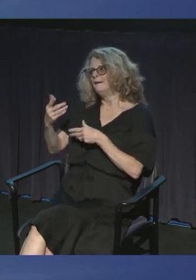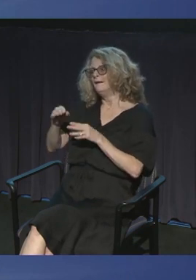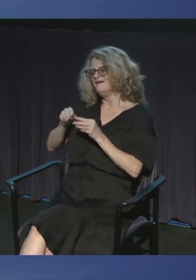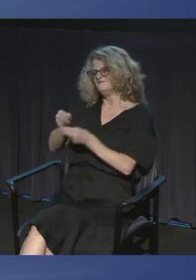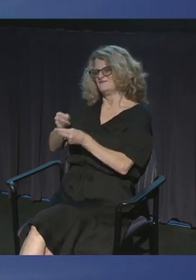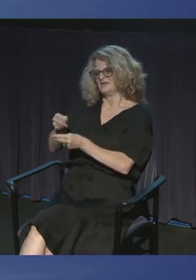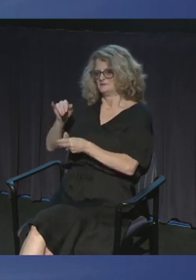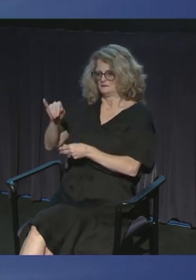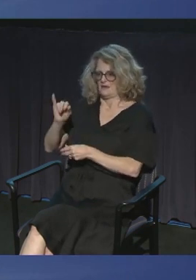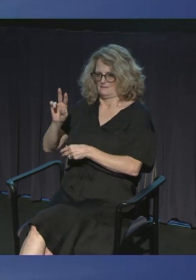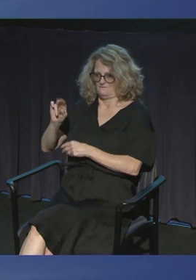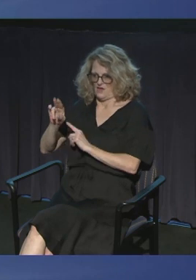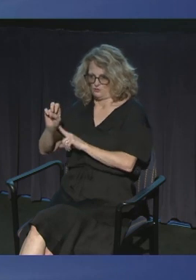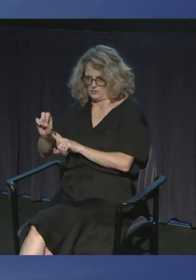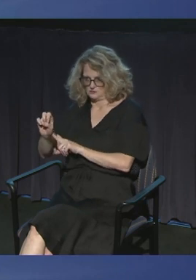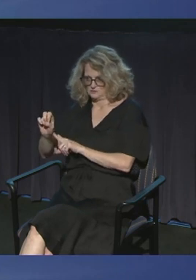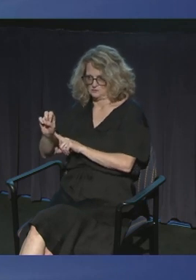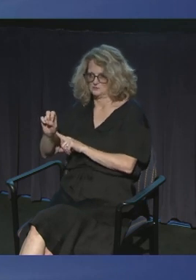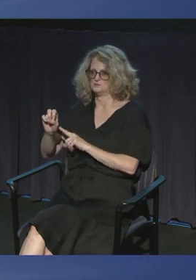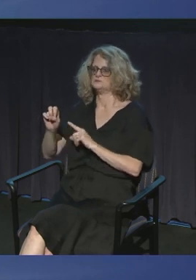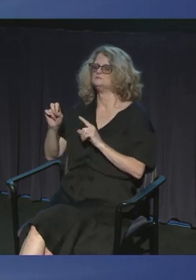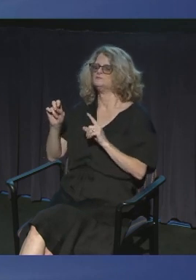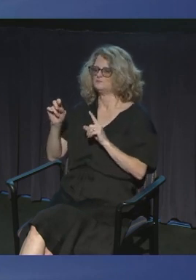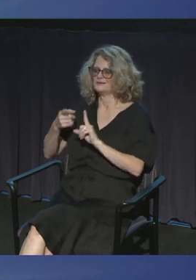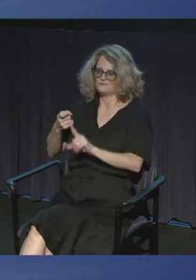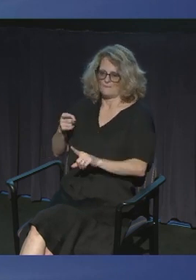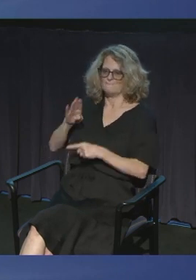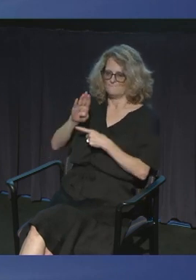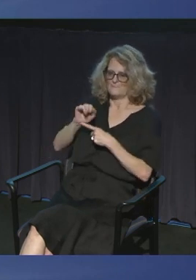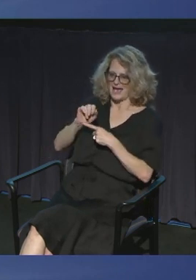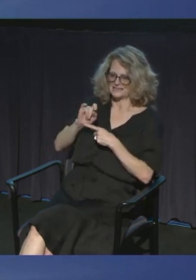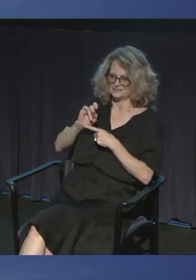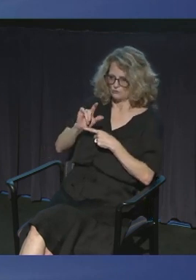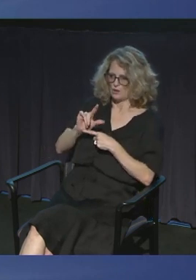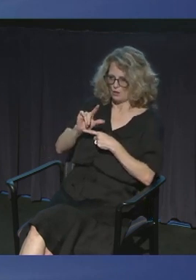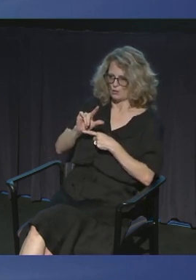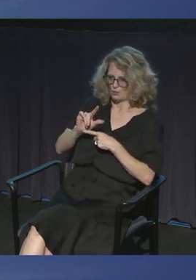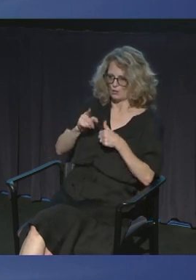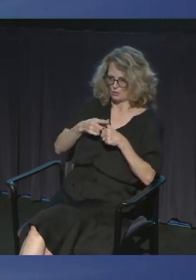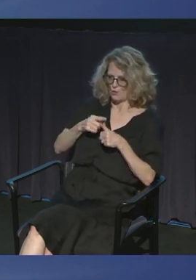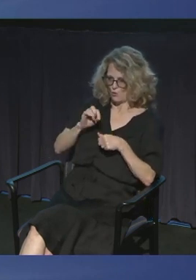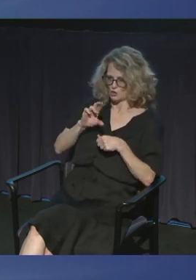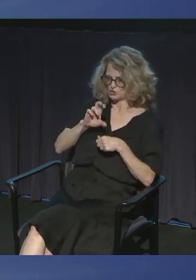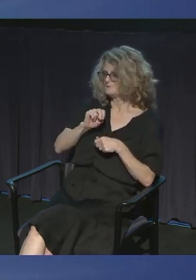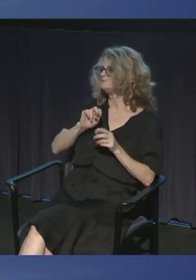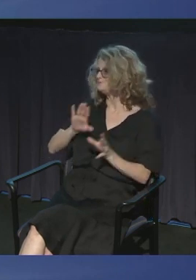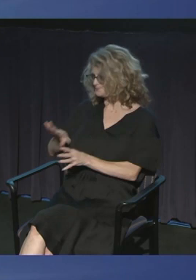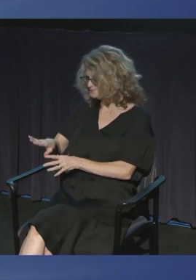NOW, JUST TO GIVE THIS SOME PERSPECTIVE-- BECAUSE I KNOW